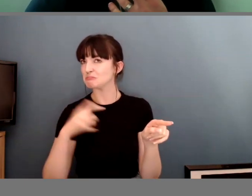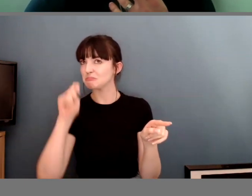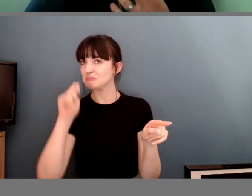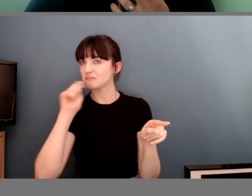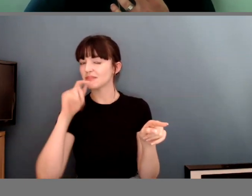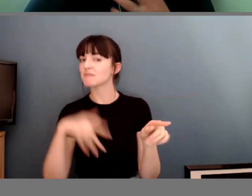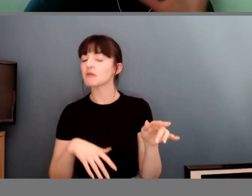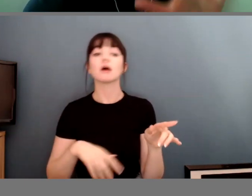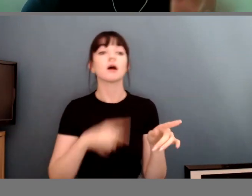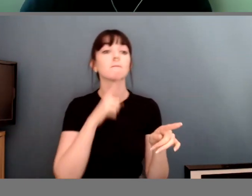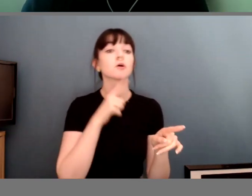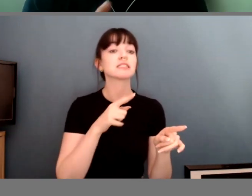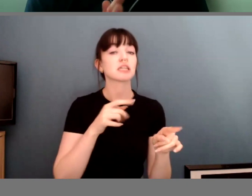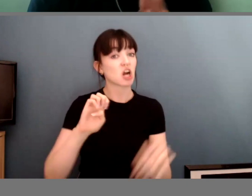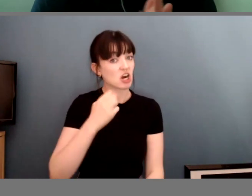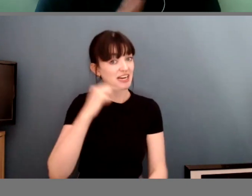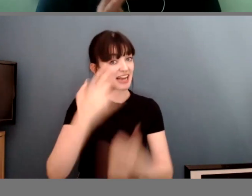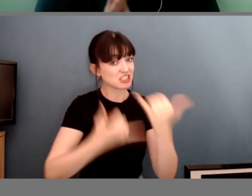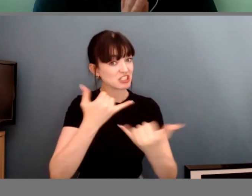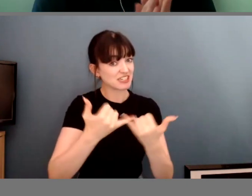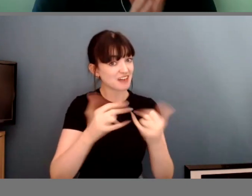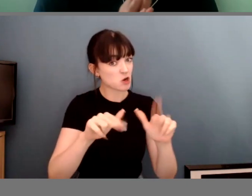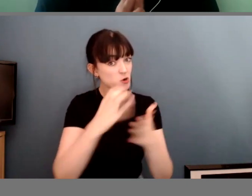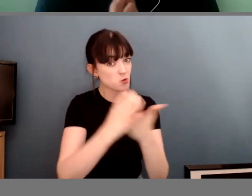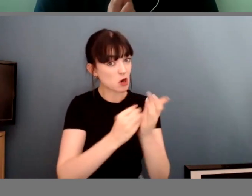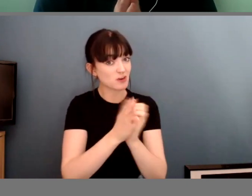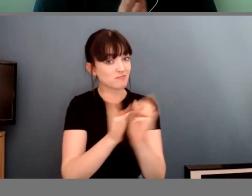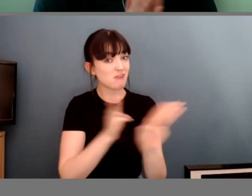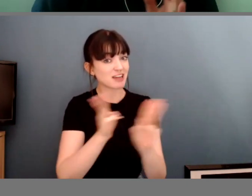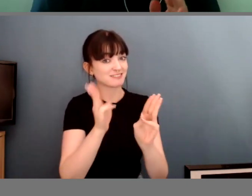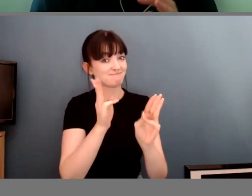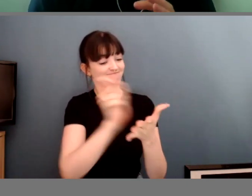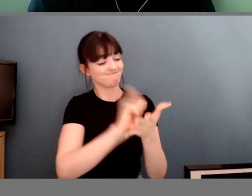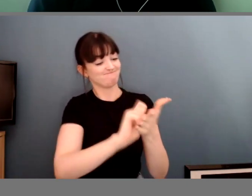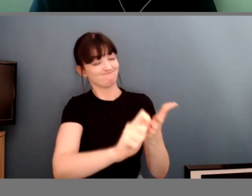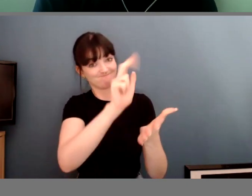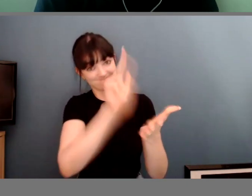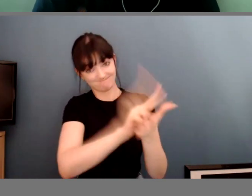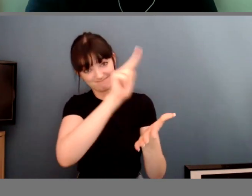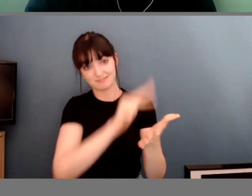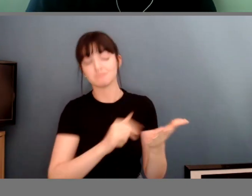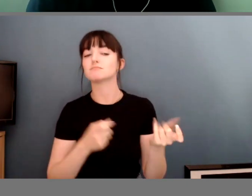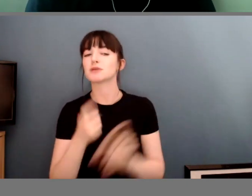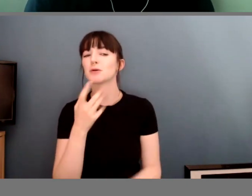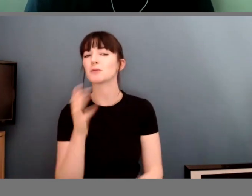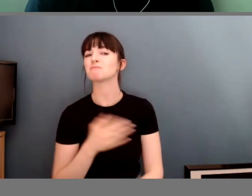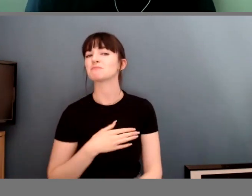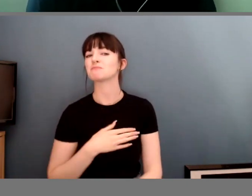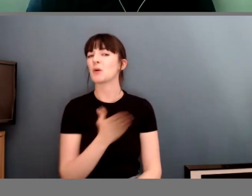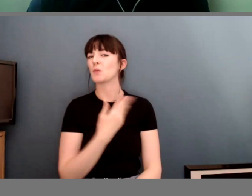early next year. So let's watch this space and see and particularly you will see how maybe your